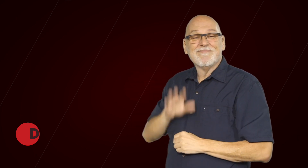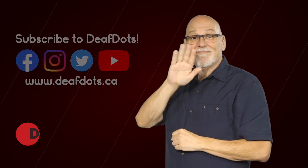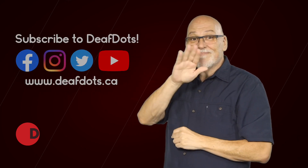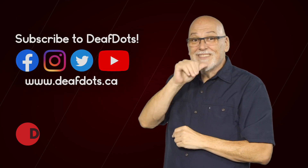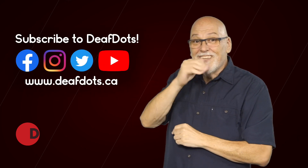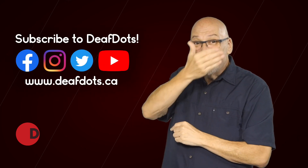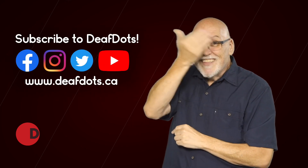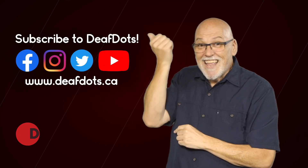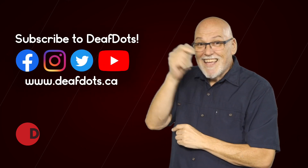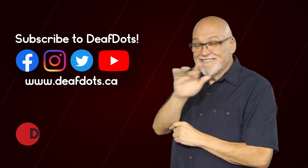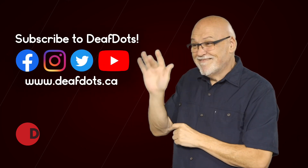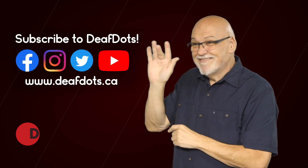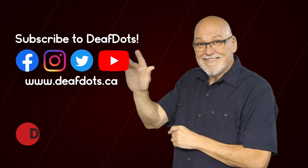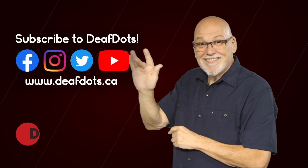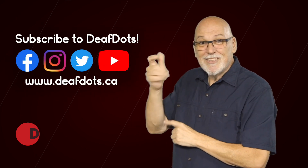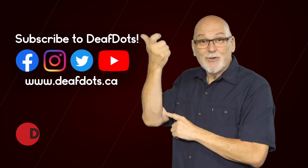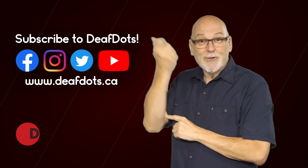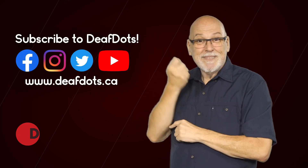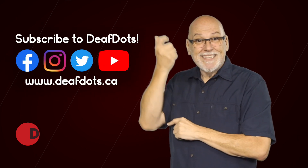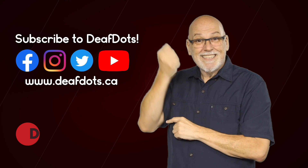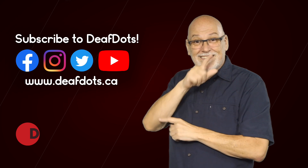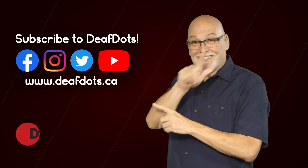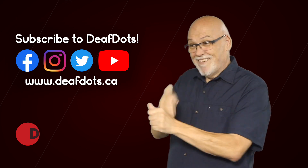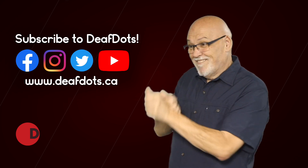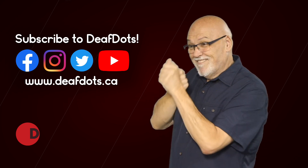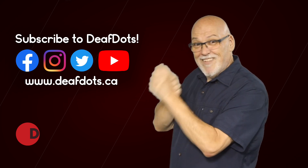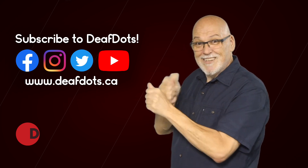Don’t forget to subscribe, like, and follow